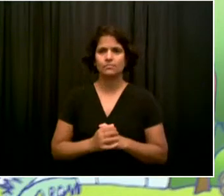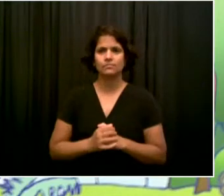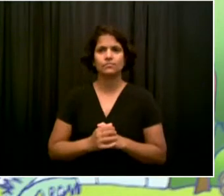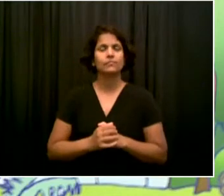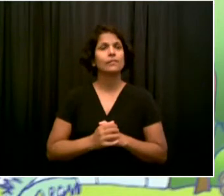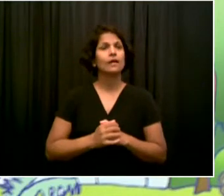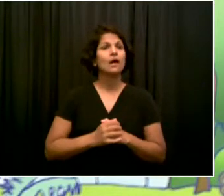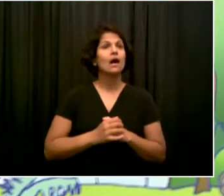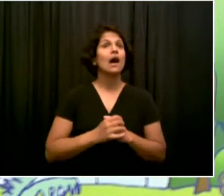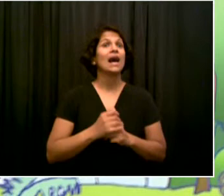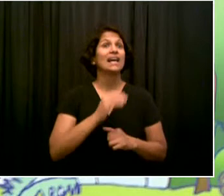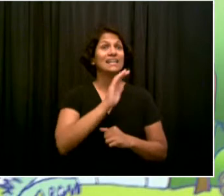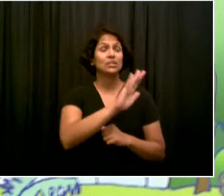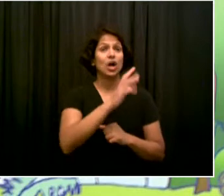HE SPECIFICALLY SAID FOR